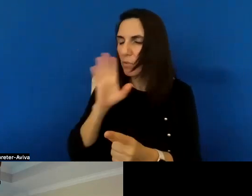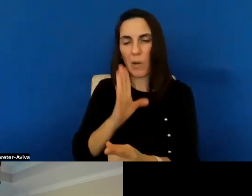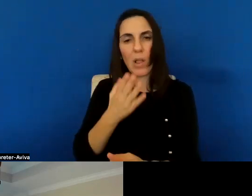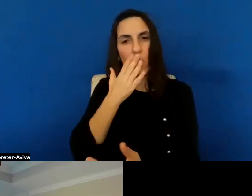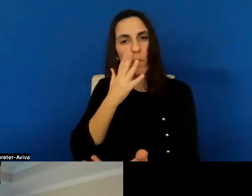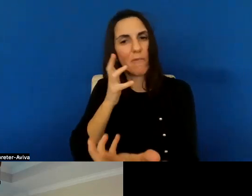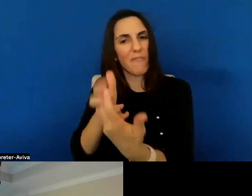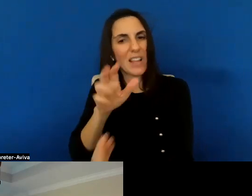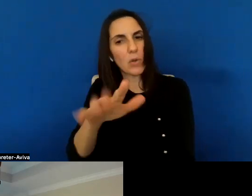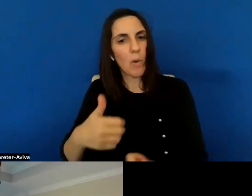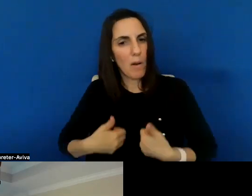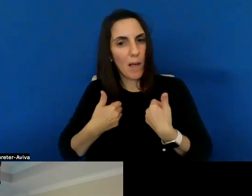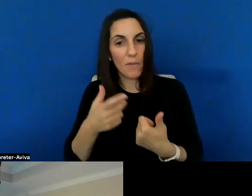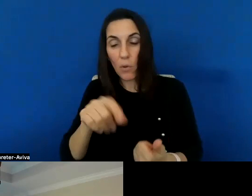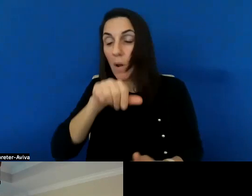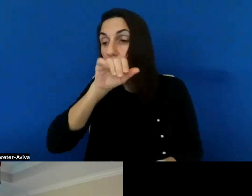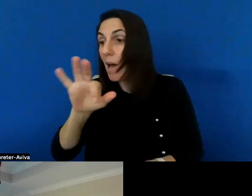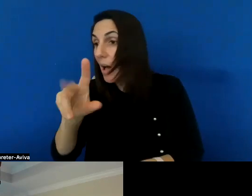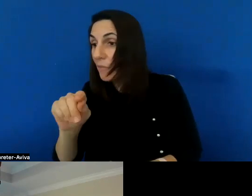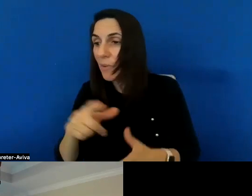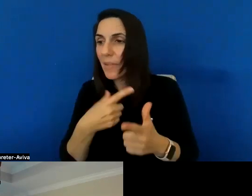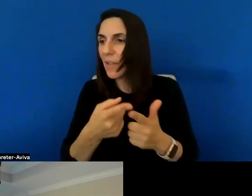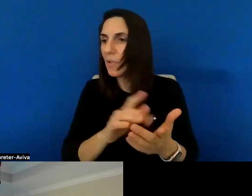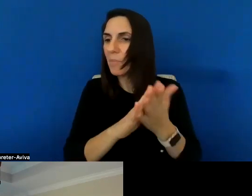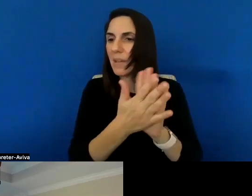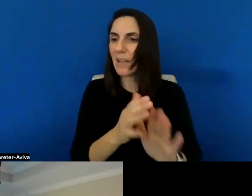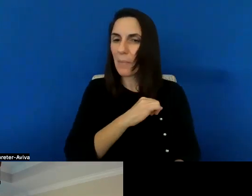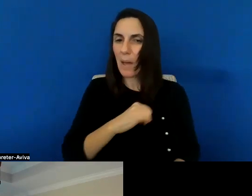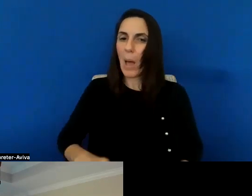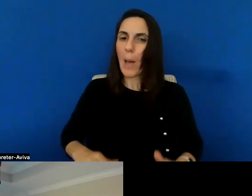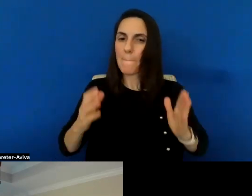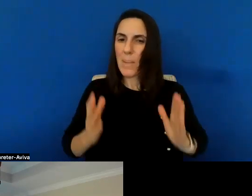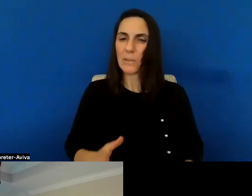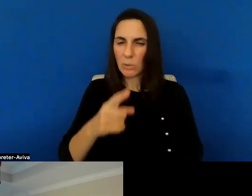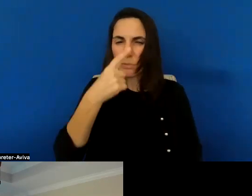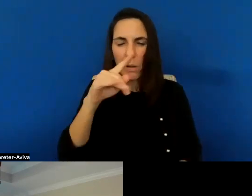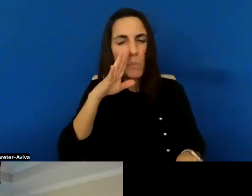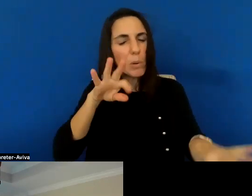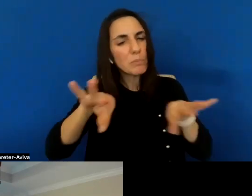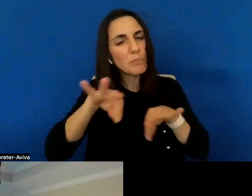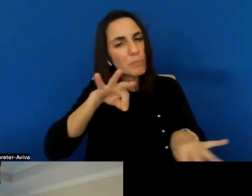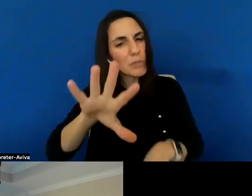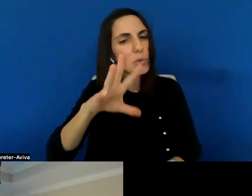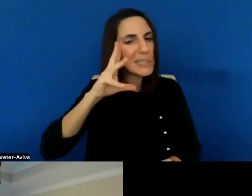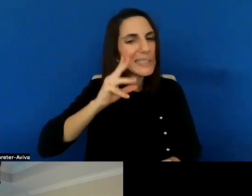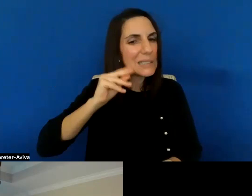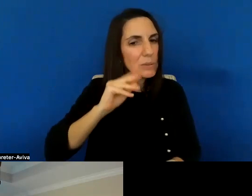that you're willing to step on and help us as an ambassador, he explain a little bit of your experience doing that, and and some of the favorite bits that you've attended